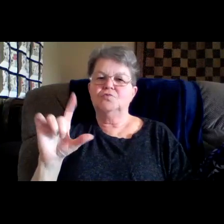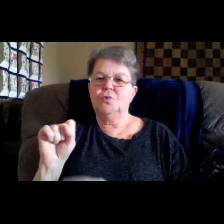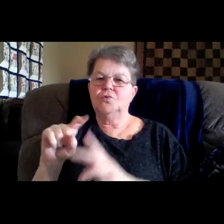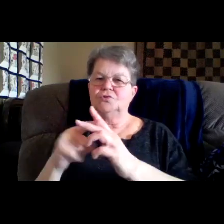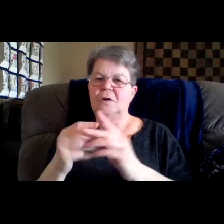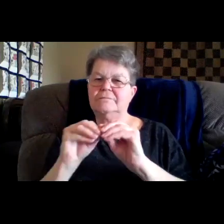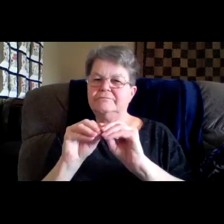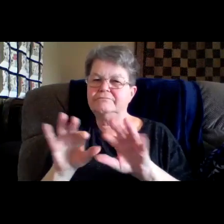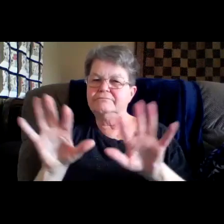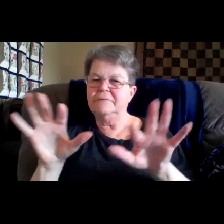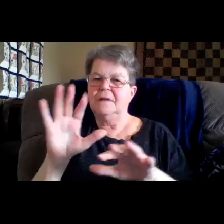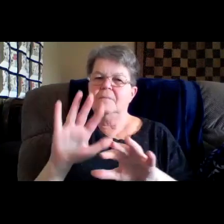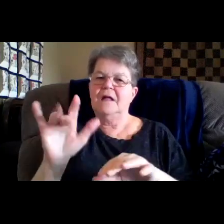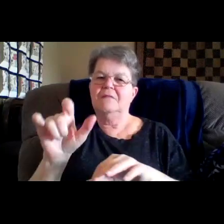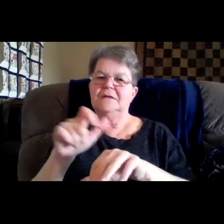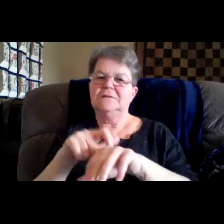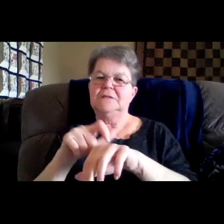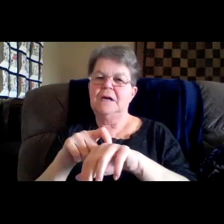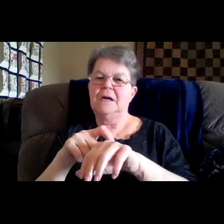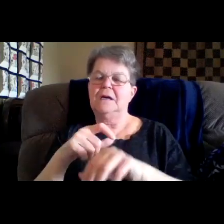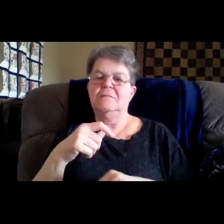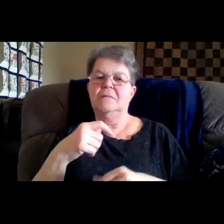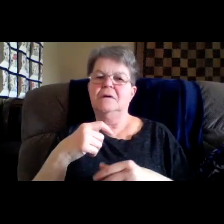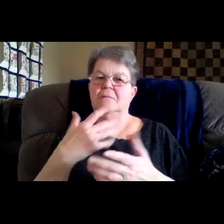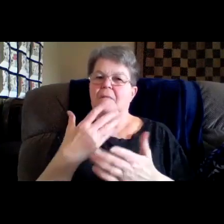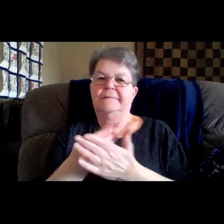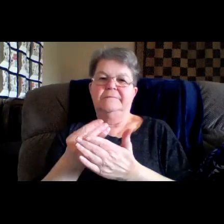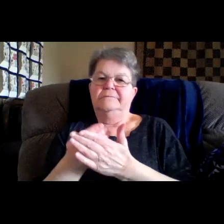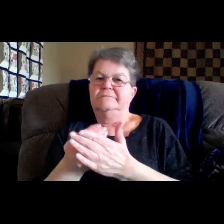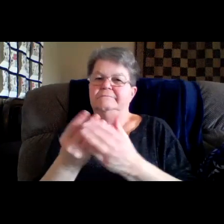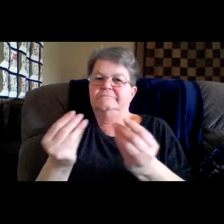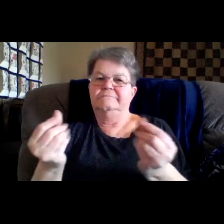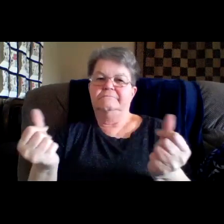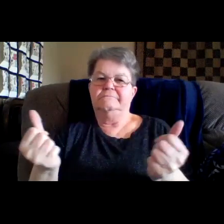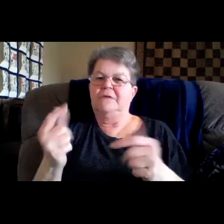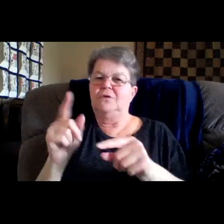around that time, but we didn't, our funding was ending. We weren't gonna be able to continue our project.